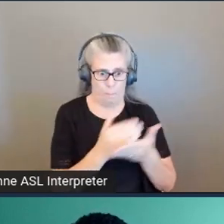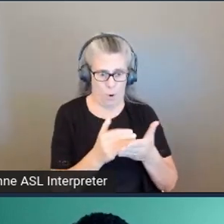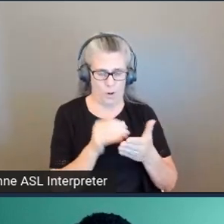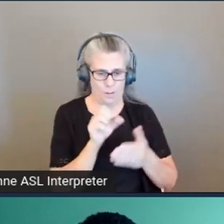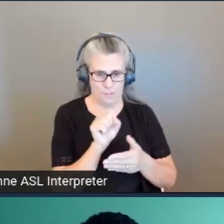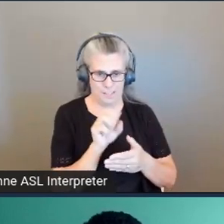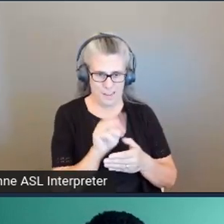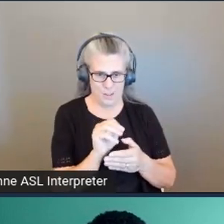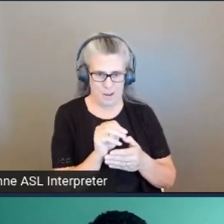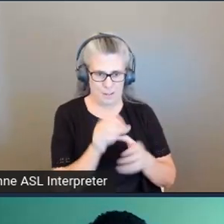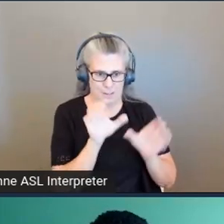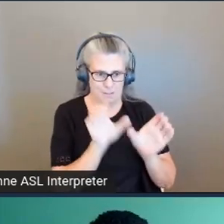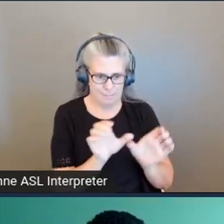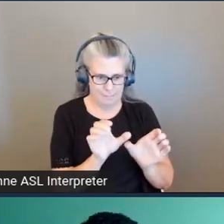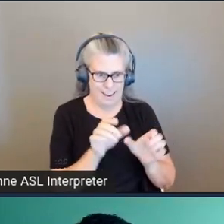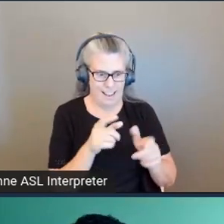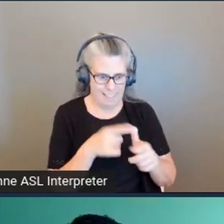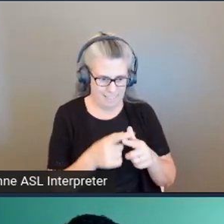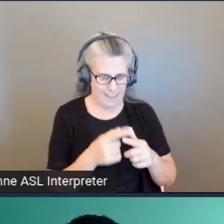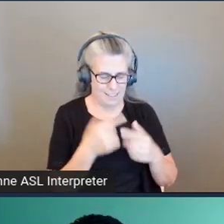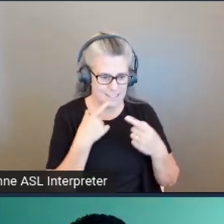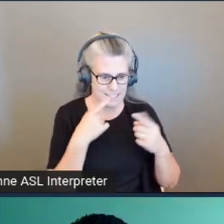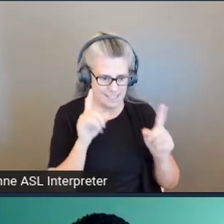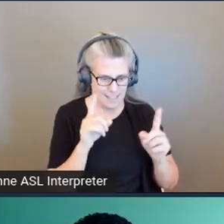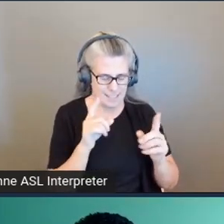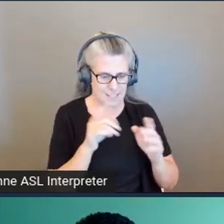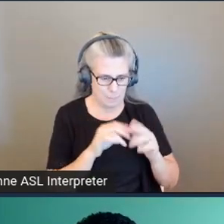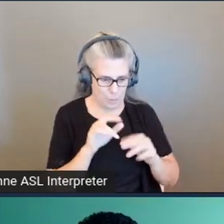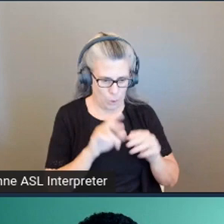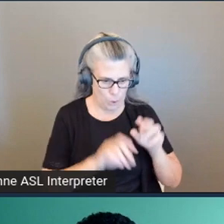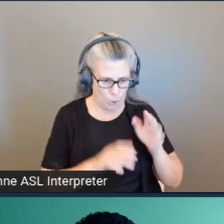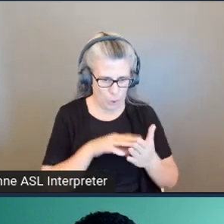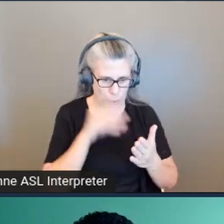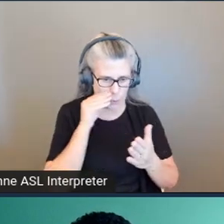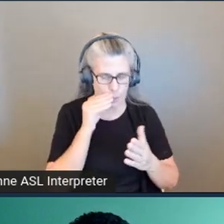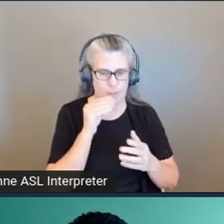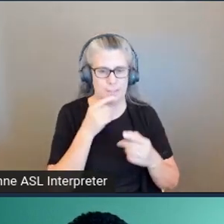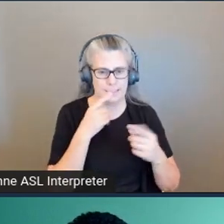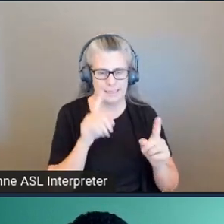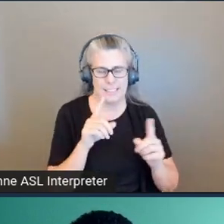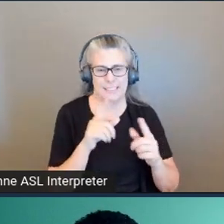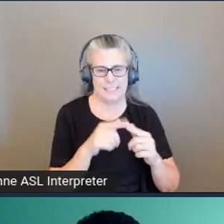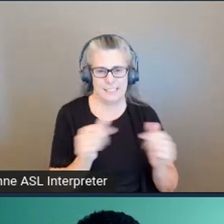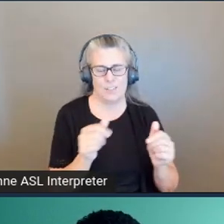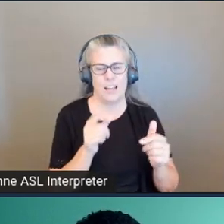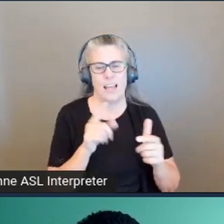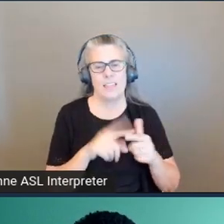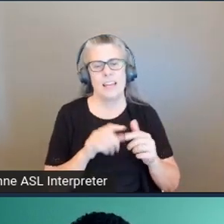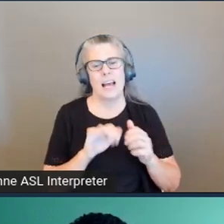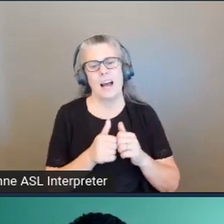so then let's say that I built out these different pieces that make up an entire pipeline